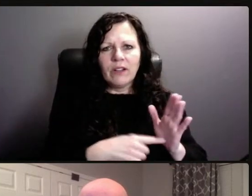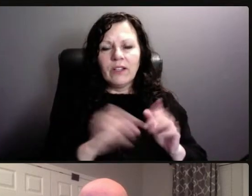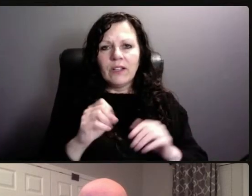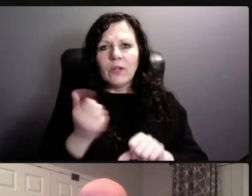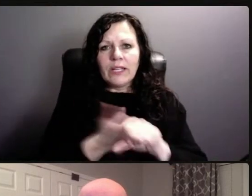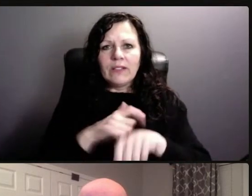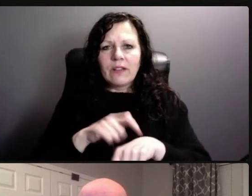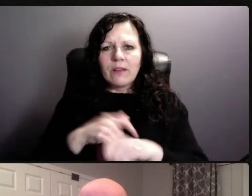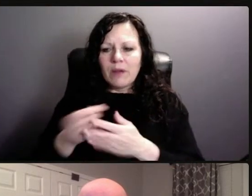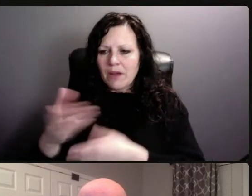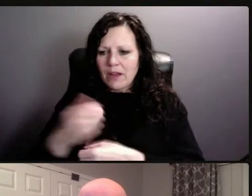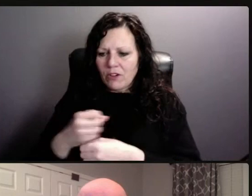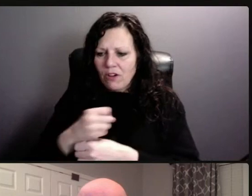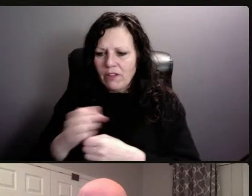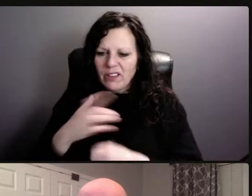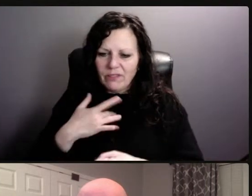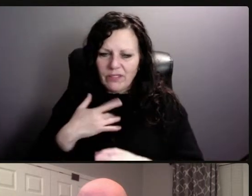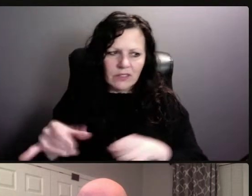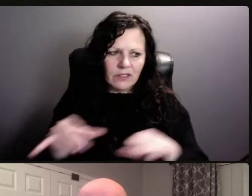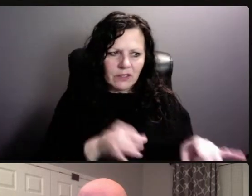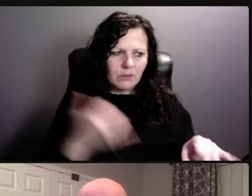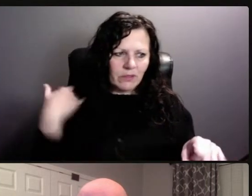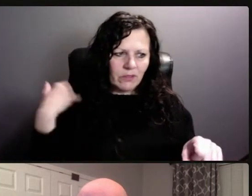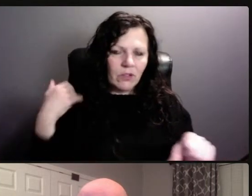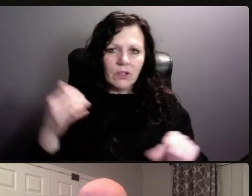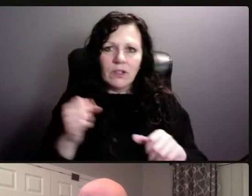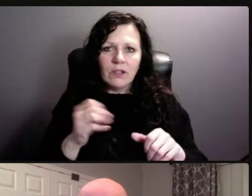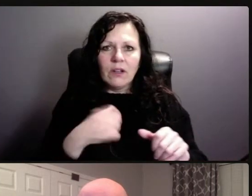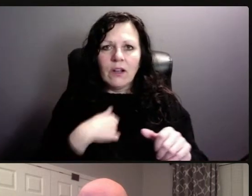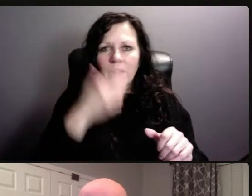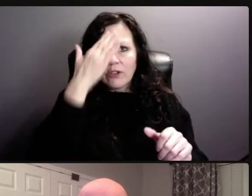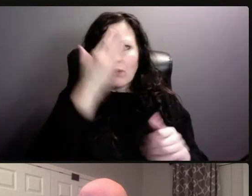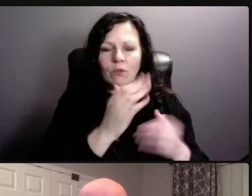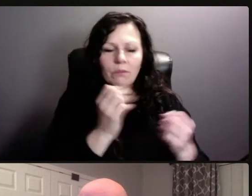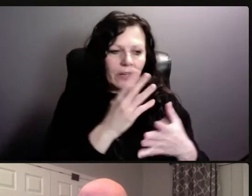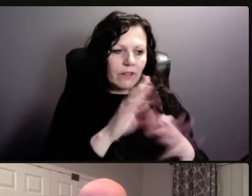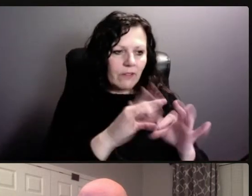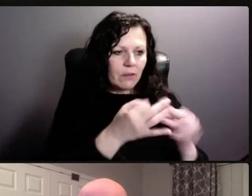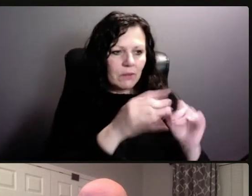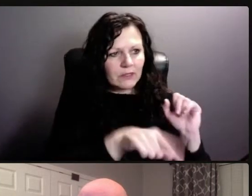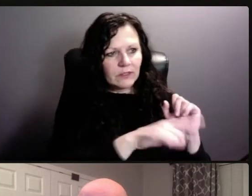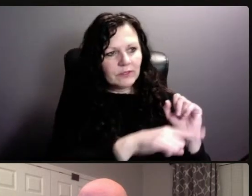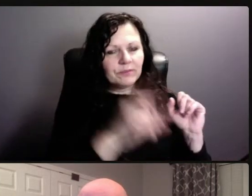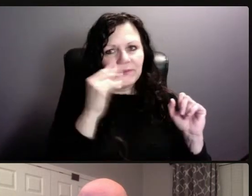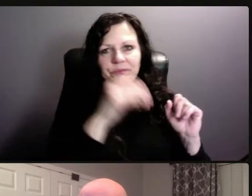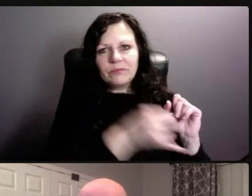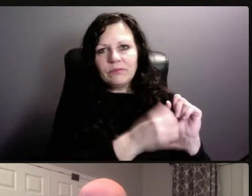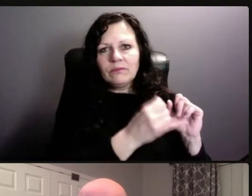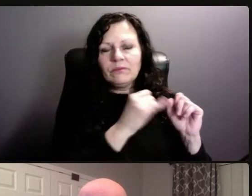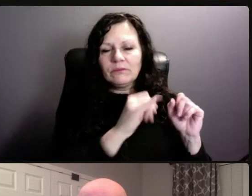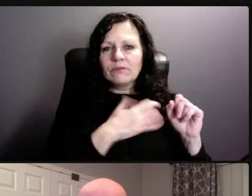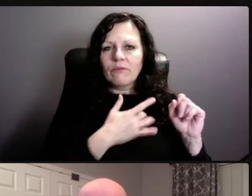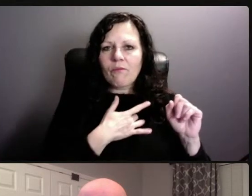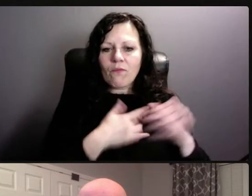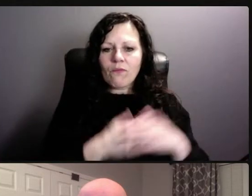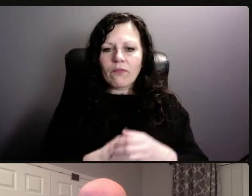IT WAS A LUXURY THING NOT TOO LONG AGO. SO IT'S STILL FEELS FUNNY TO BUY.